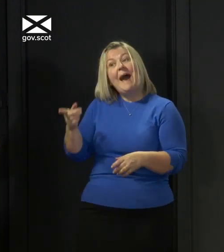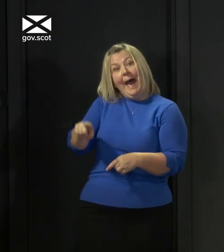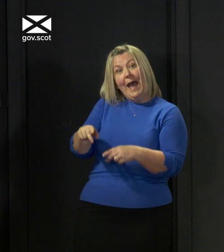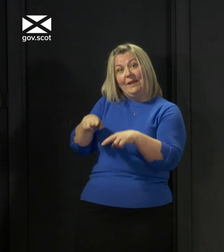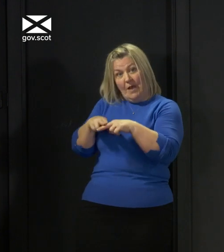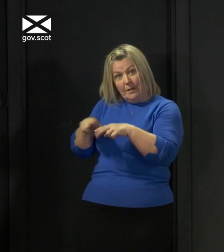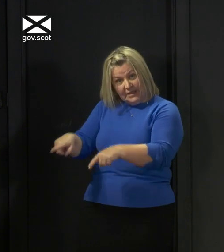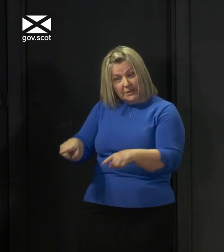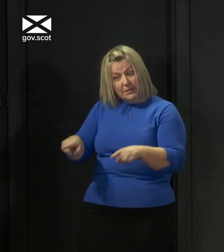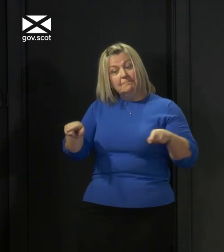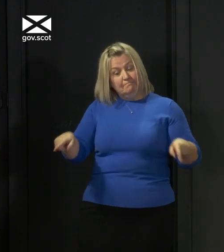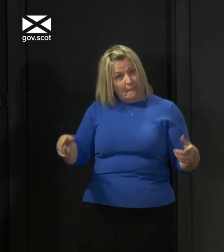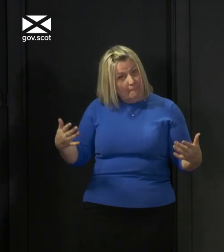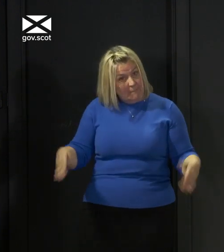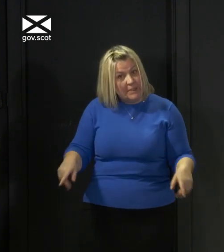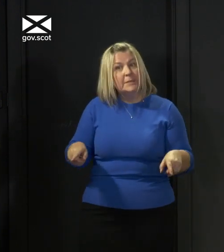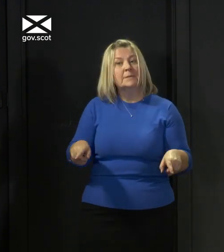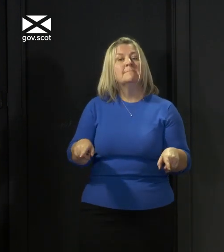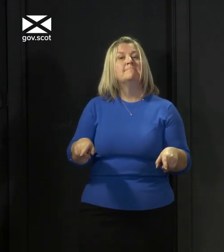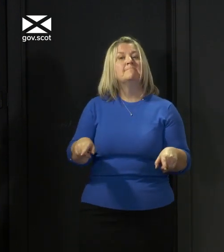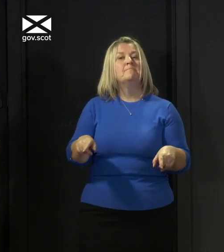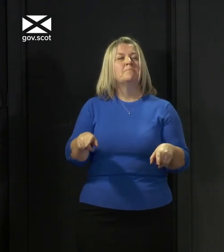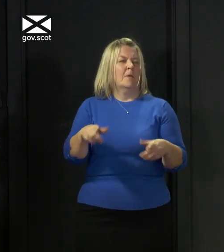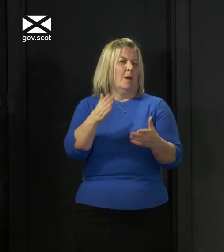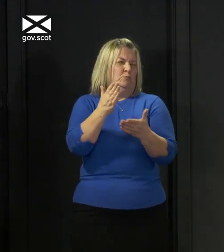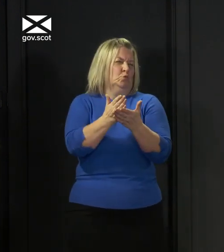that figure will be higher now but the most recent reports was more than 12,000